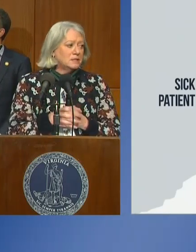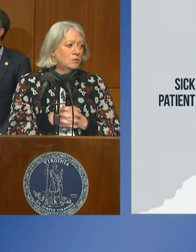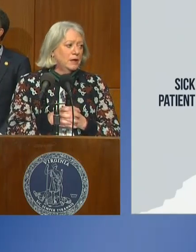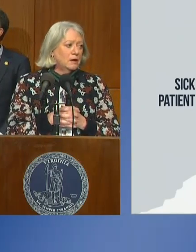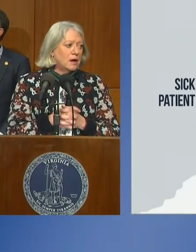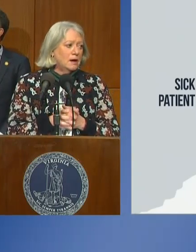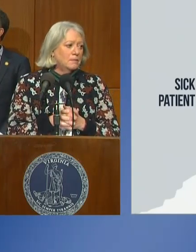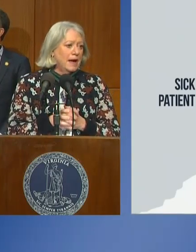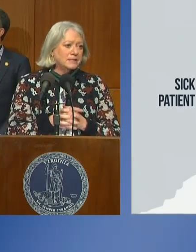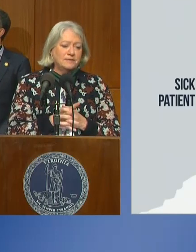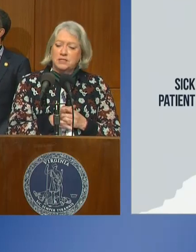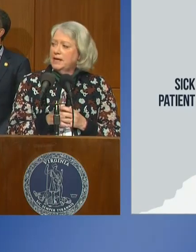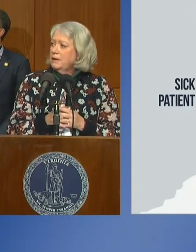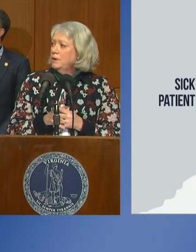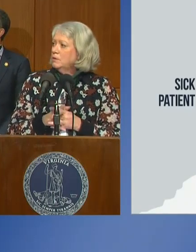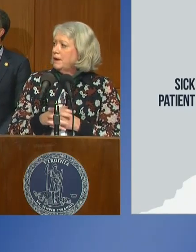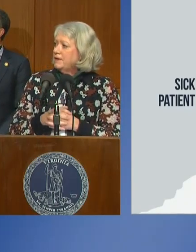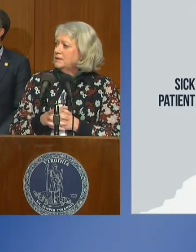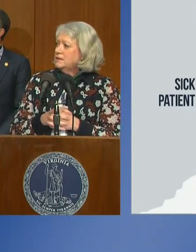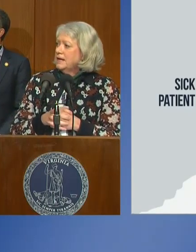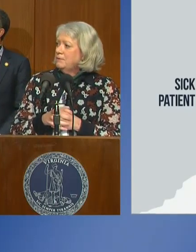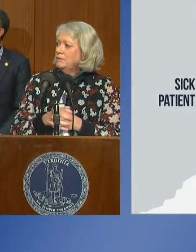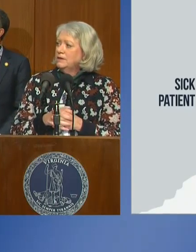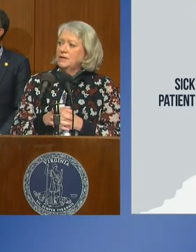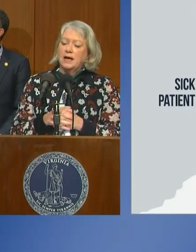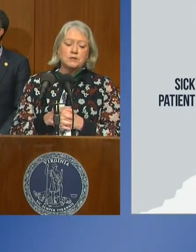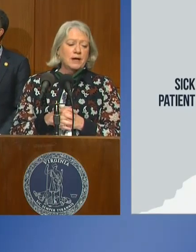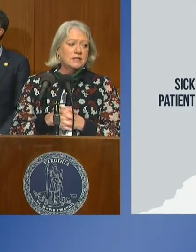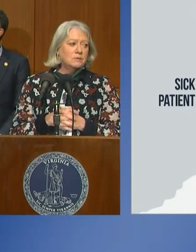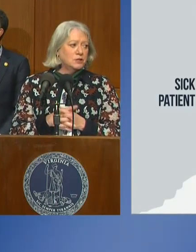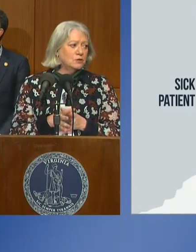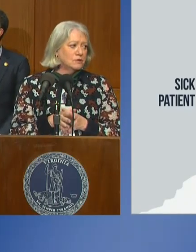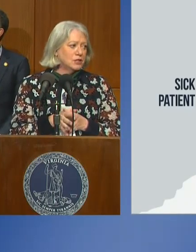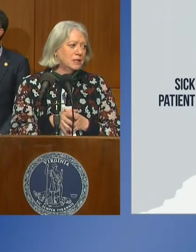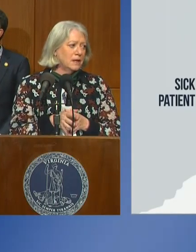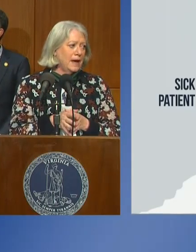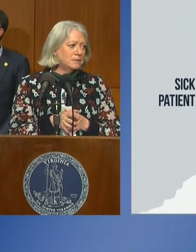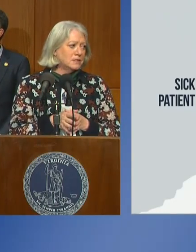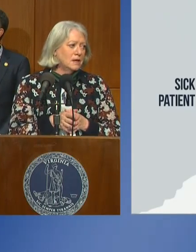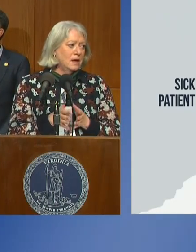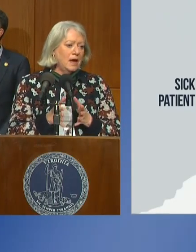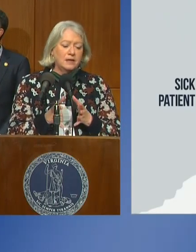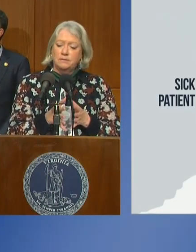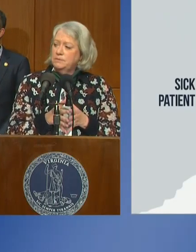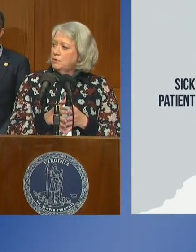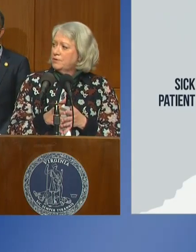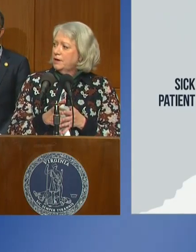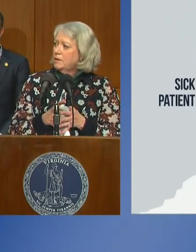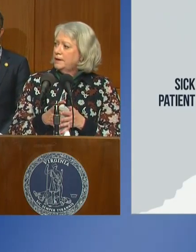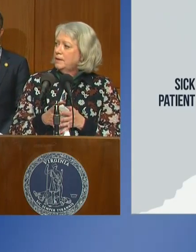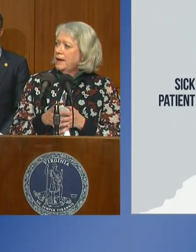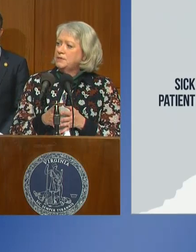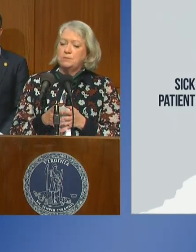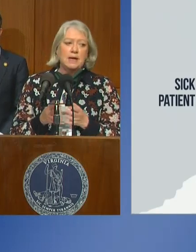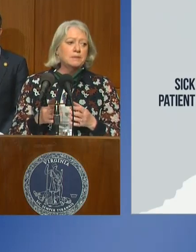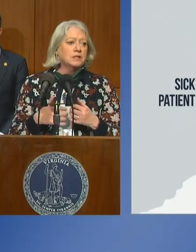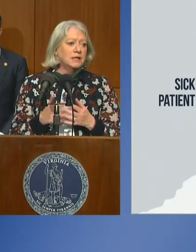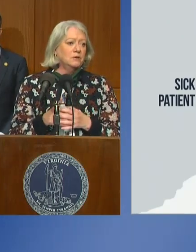STORAGE IN COAL REFRIGERATOR MAKES A BIG. WITH FOR LOW TESTS WE ARE AND OF TODAY WE WILL BY THE END OF THE DAY WE WILL HAVE